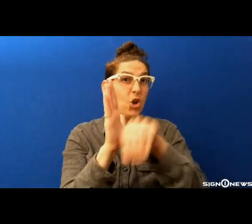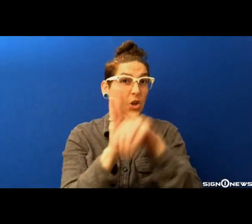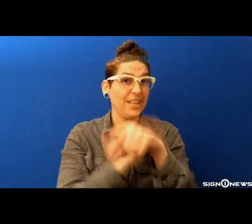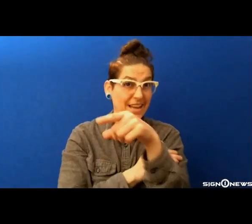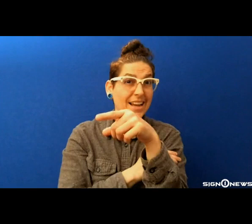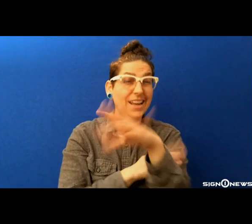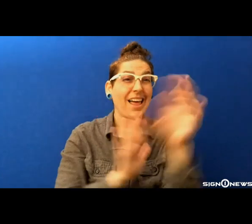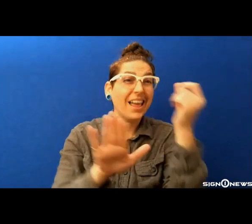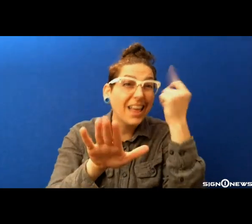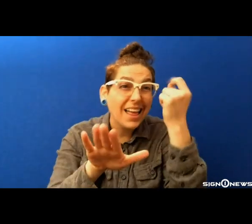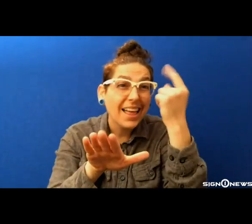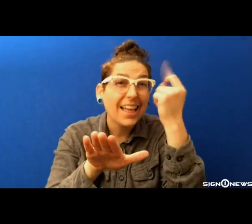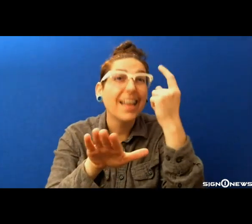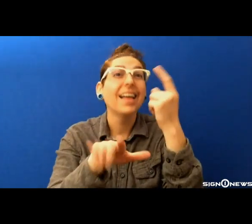of New Orleans.